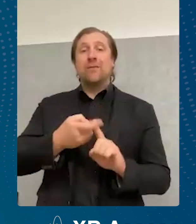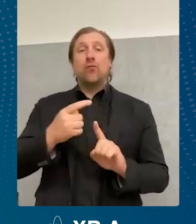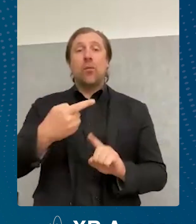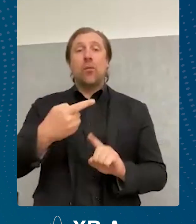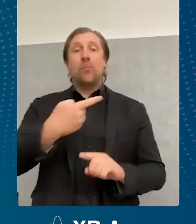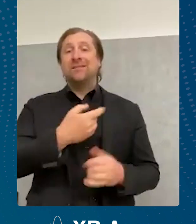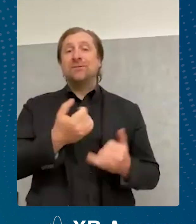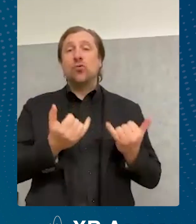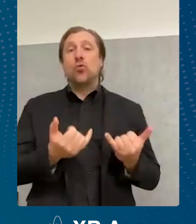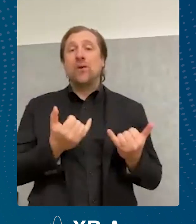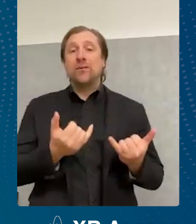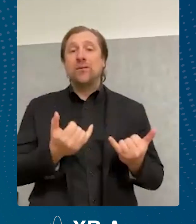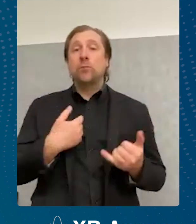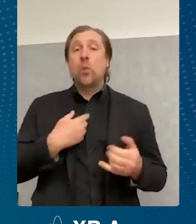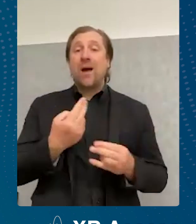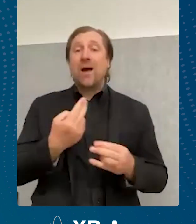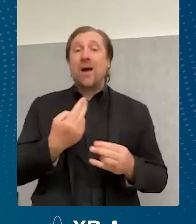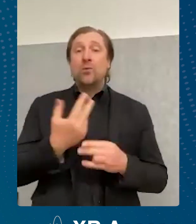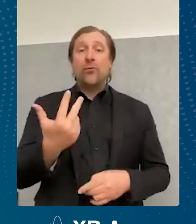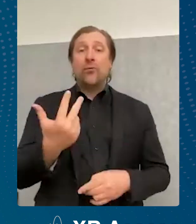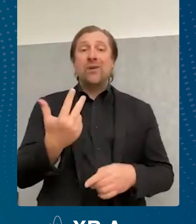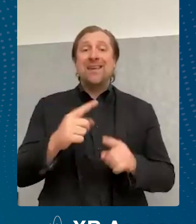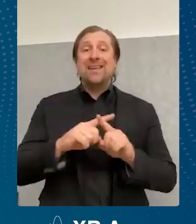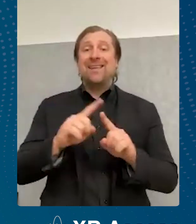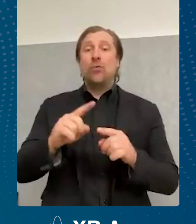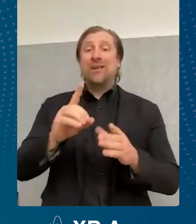I used three different design template,